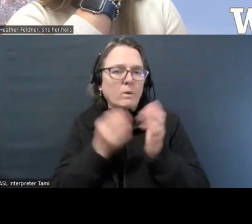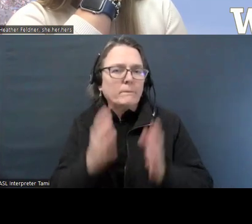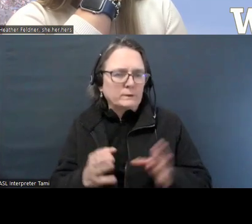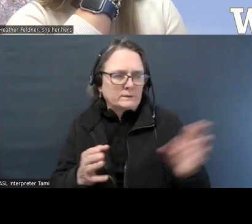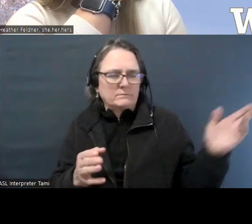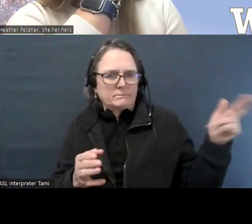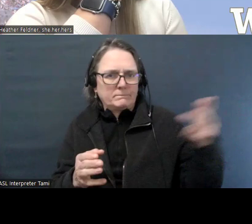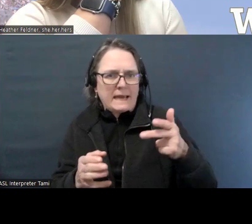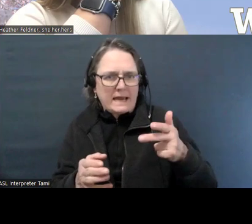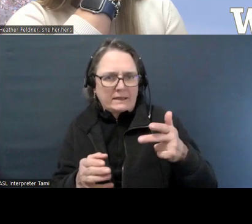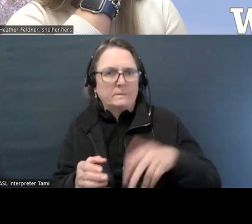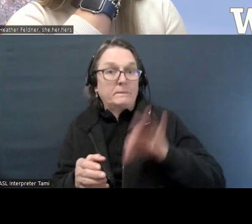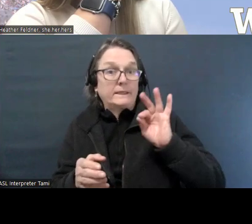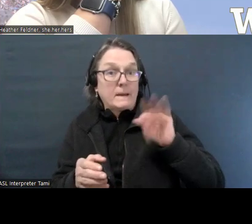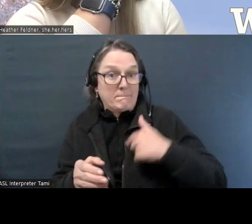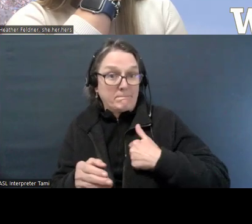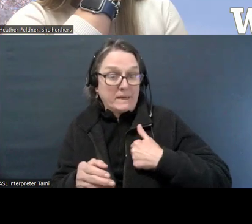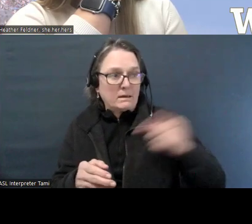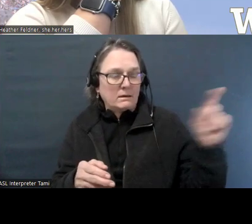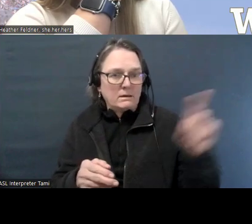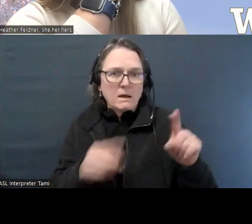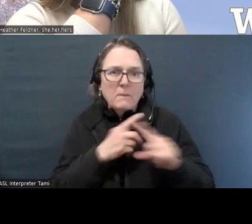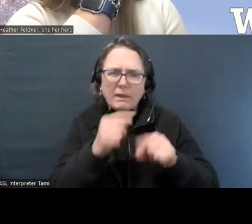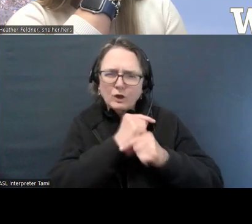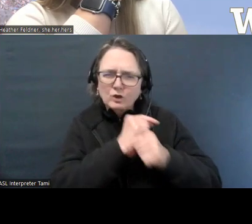But the reception, the attitude he received